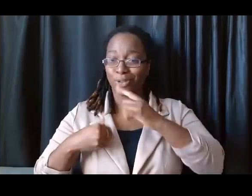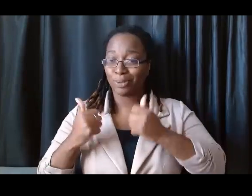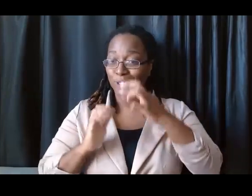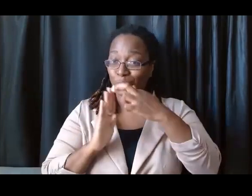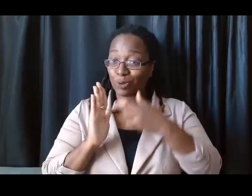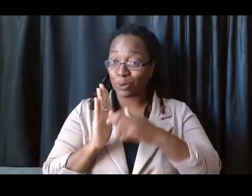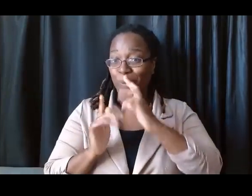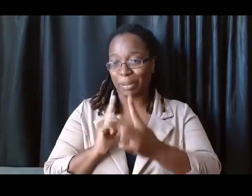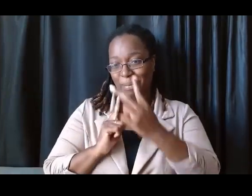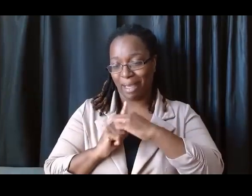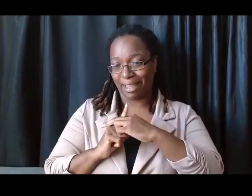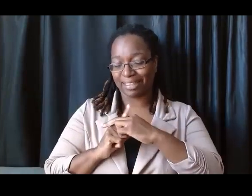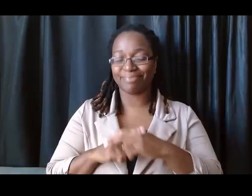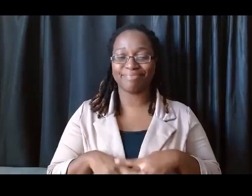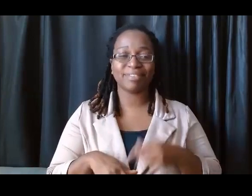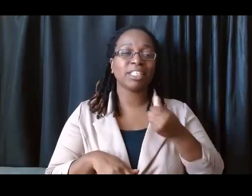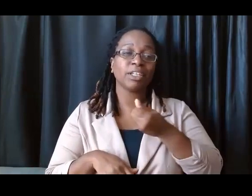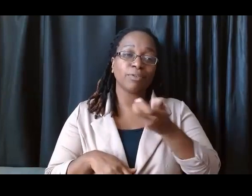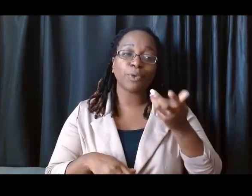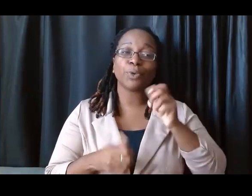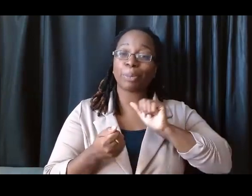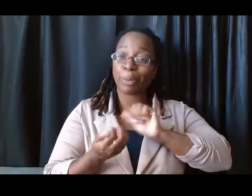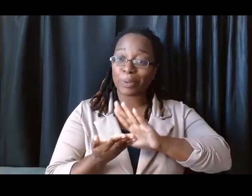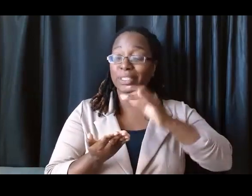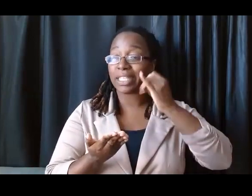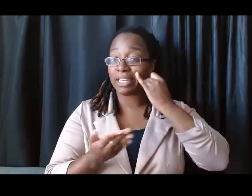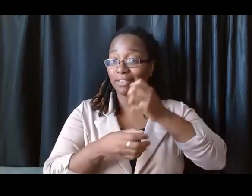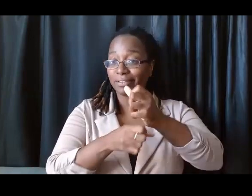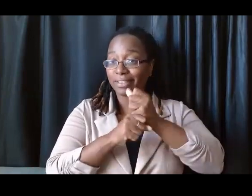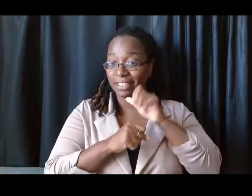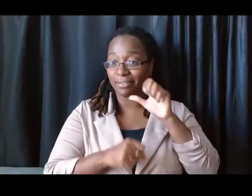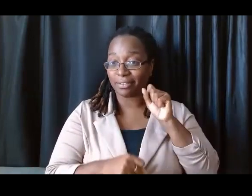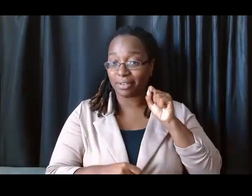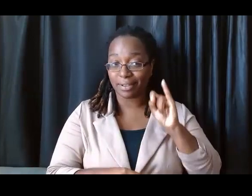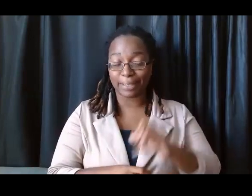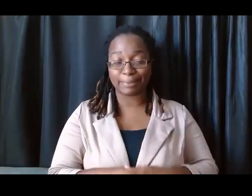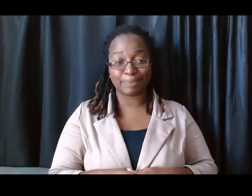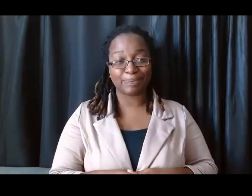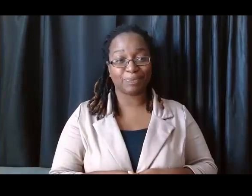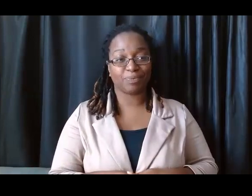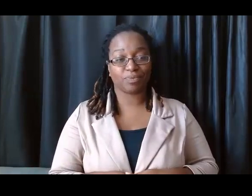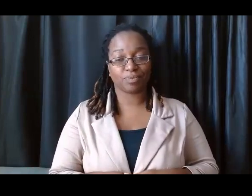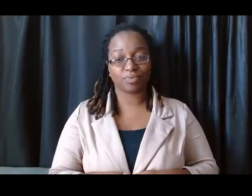There is a handful of ways if you are receiving SSI.